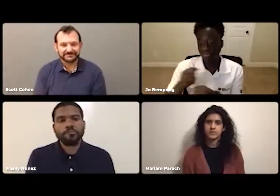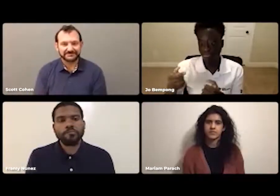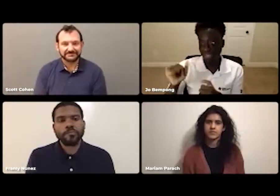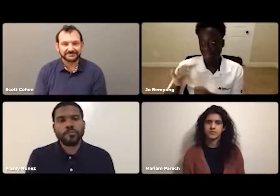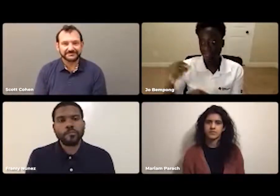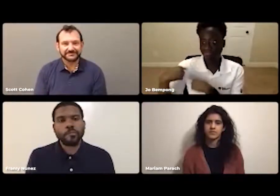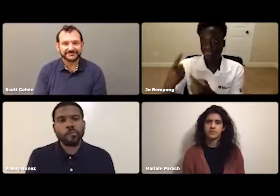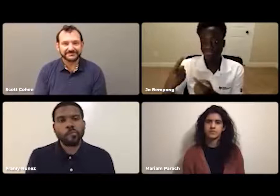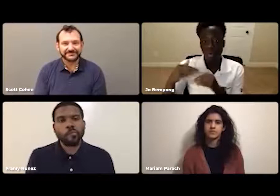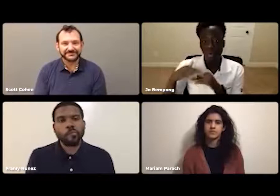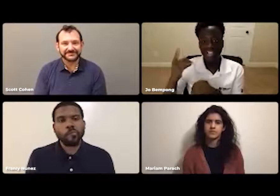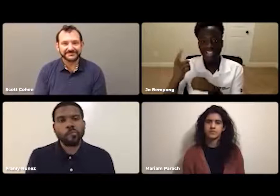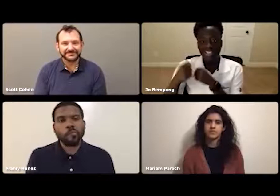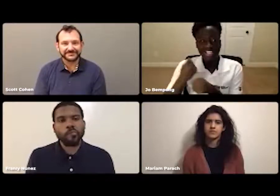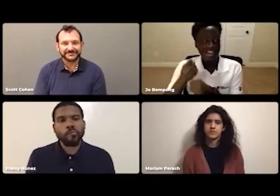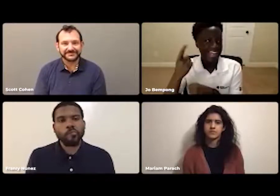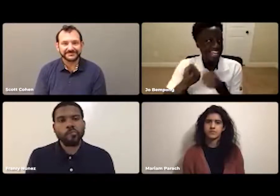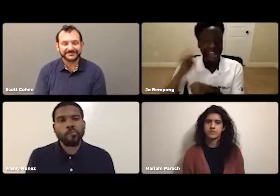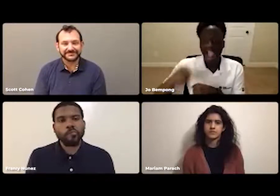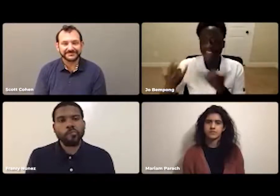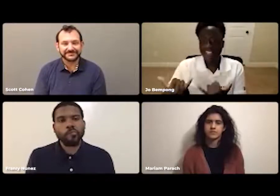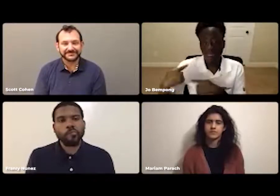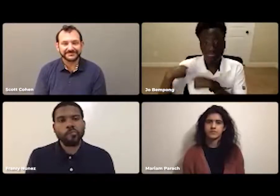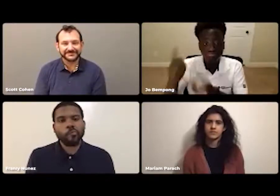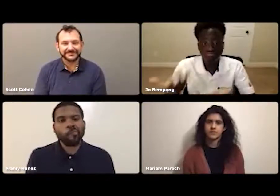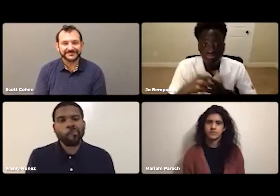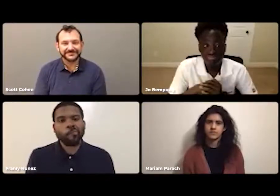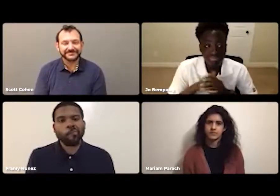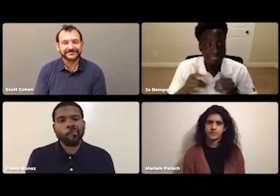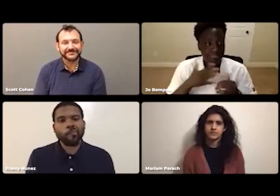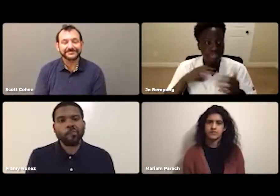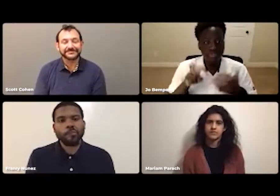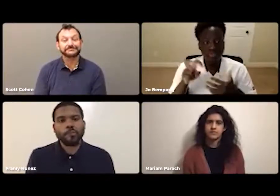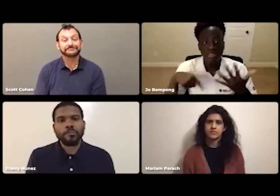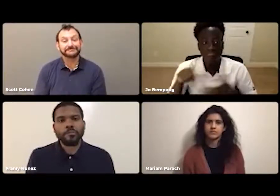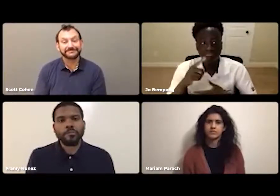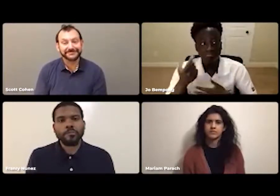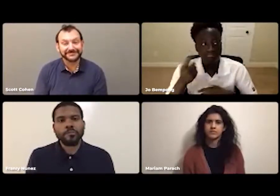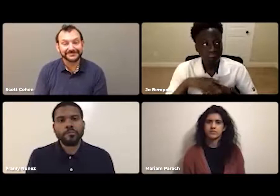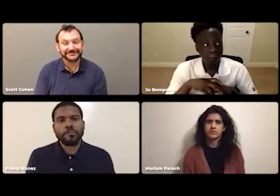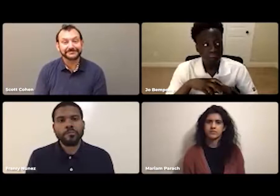That's where I've been about one-and-a-half years now.